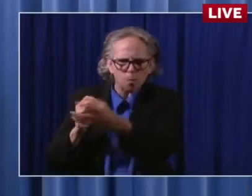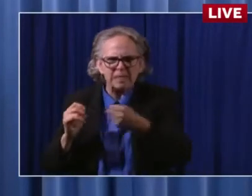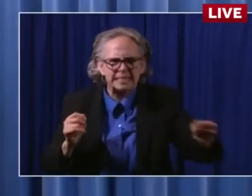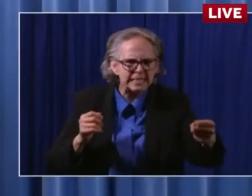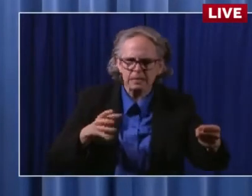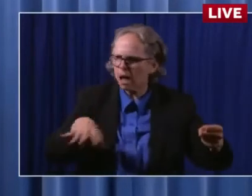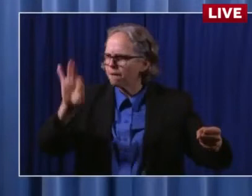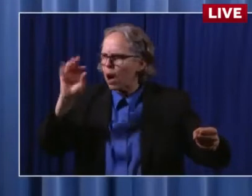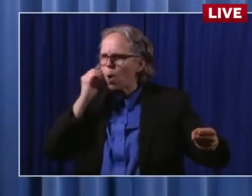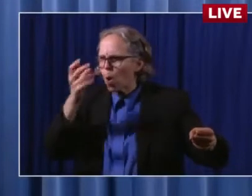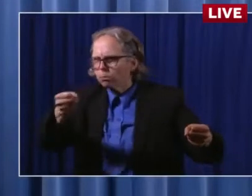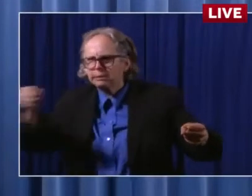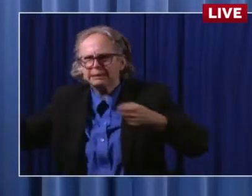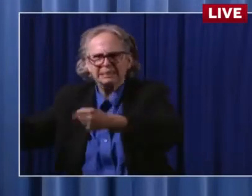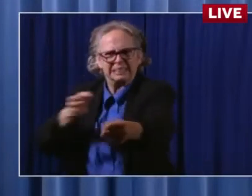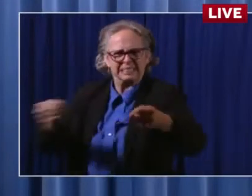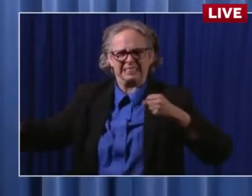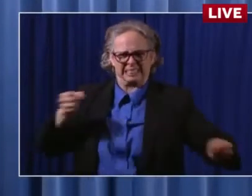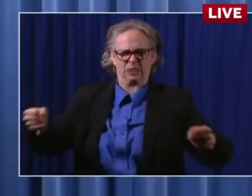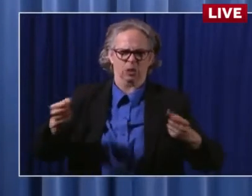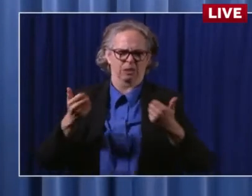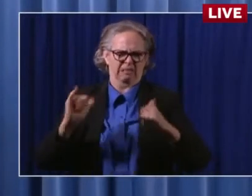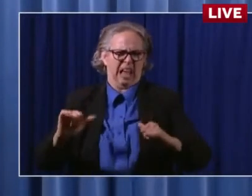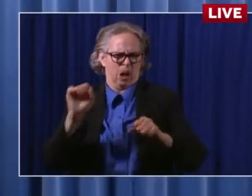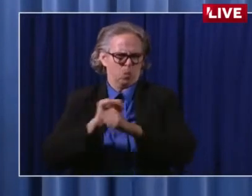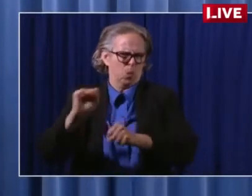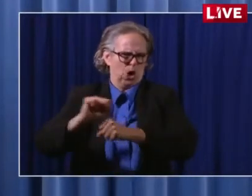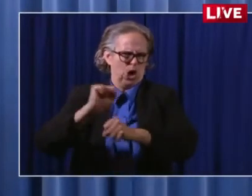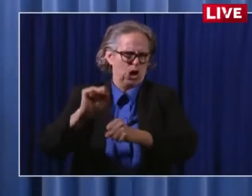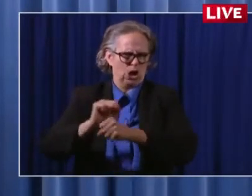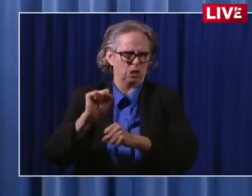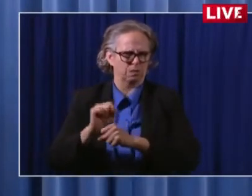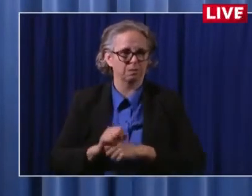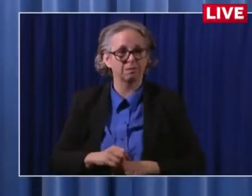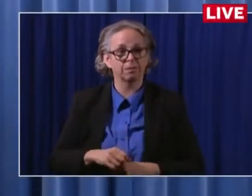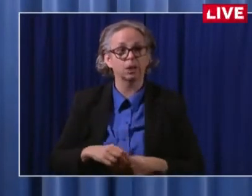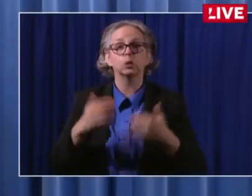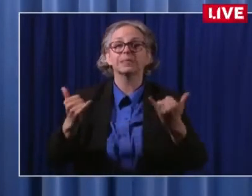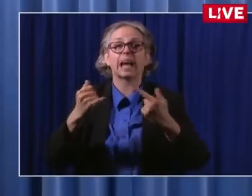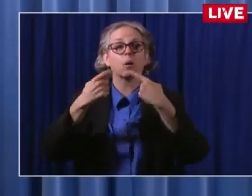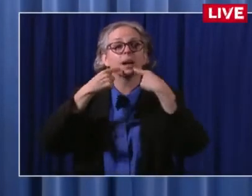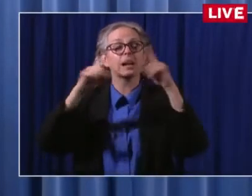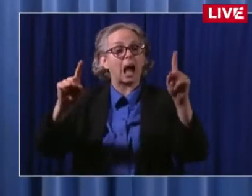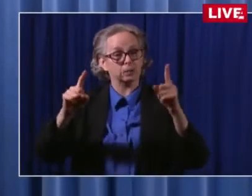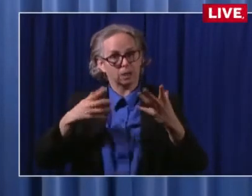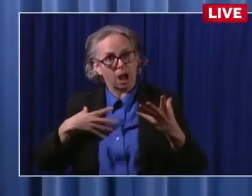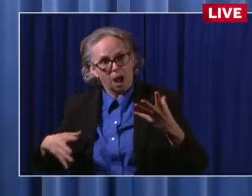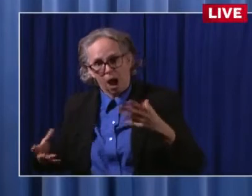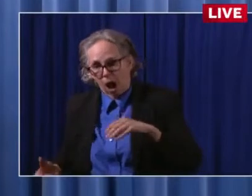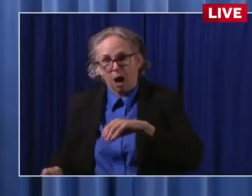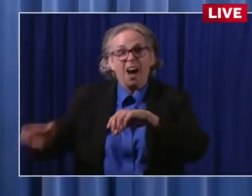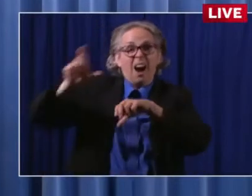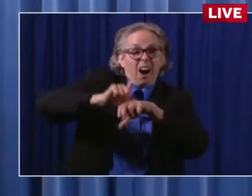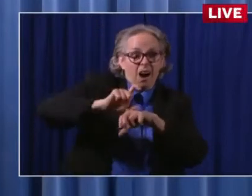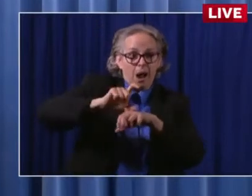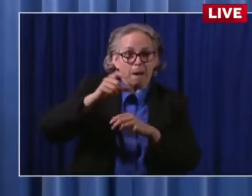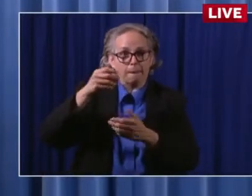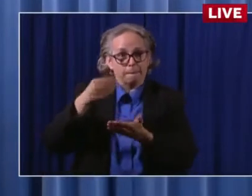WITH THESE RESOURCES, WE’RE GOING TO BE ABLE TO KEEP HUNDREDS OF OHIOANS SAFELY HOUSED DURING THIS PANDEMIC.